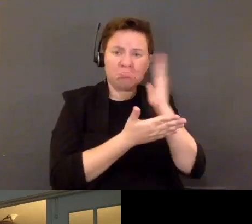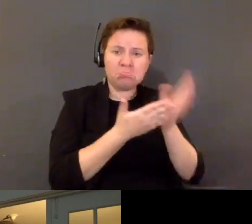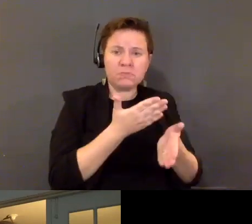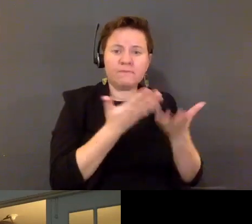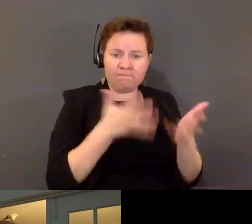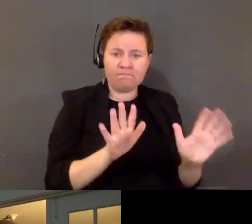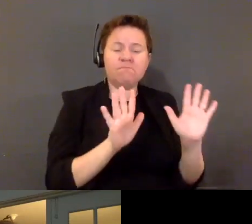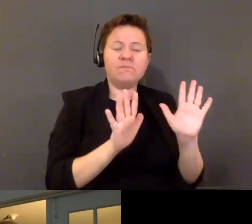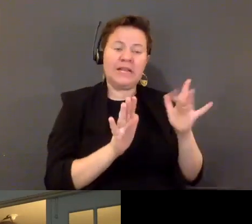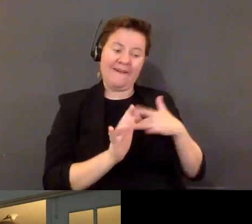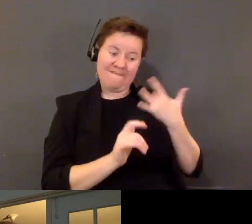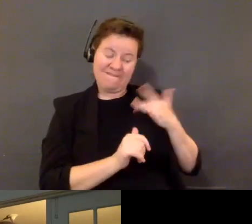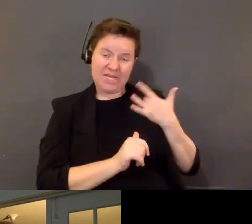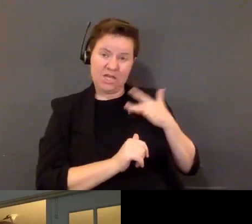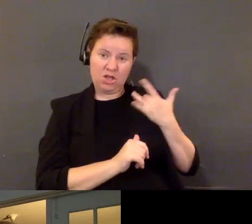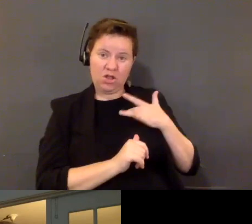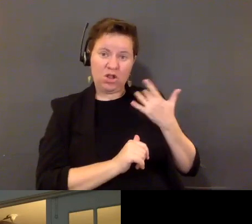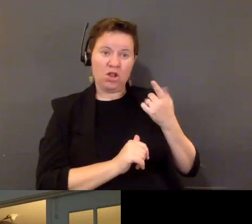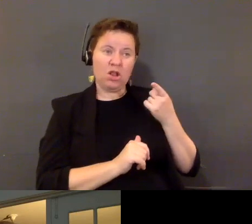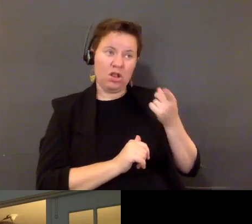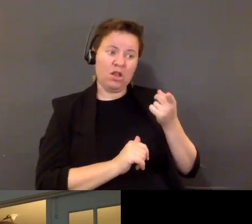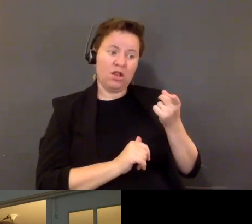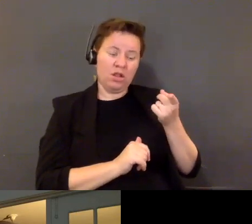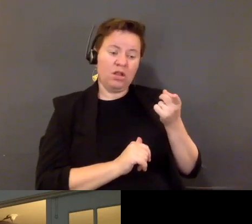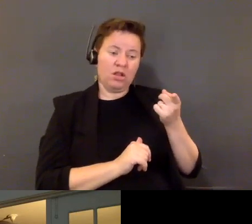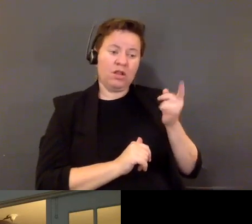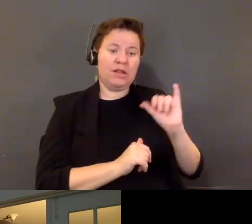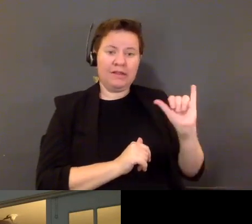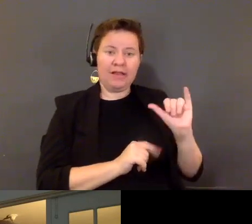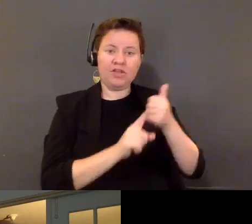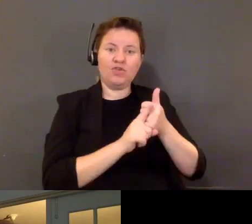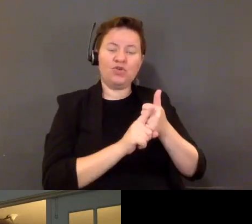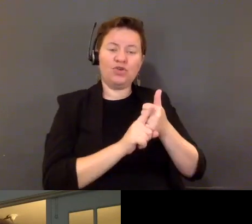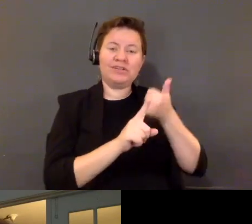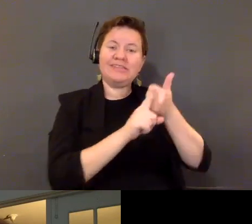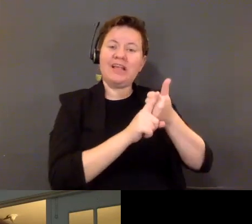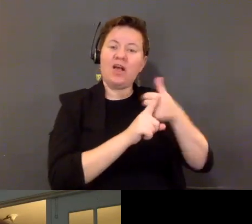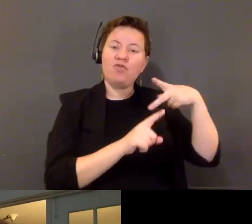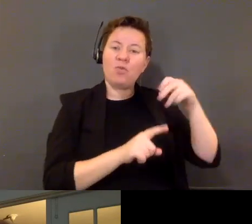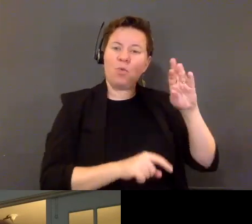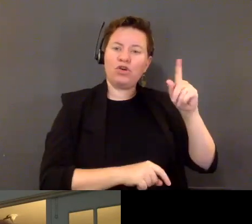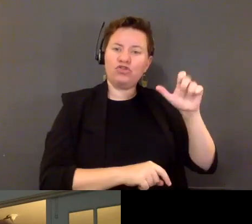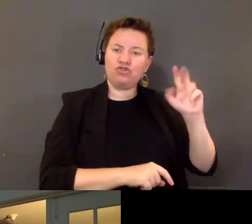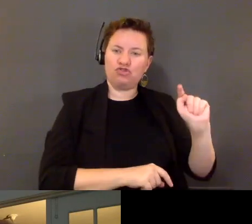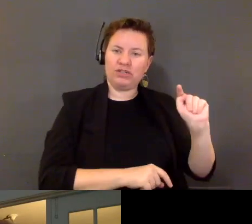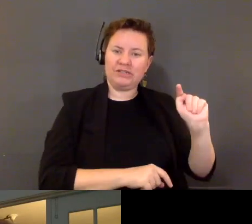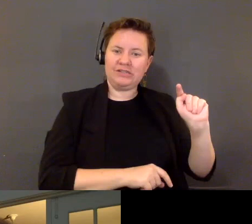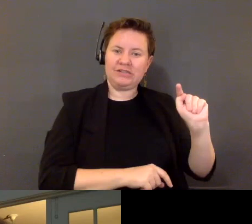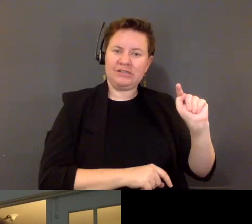feel to you very much like your self-portraits feel to you